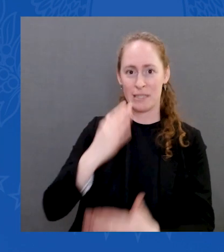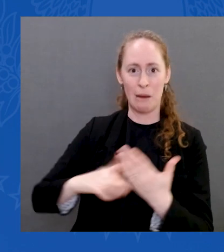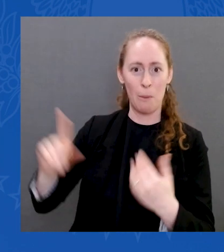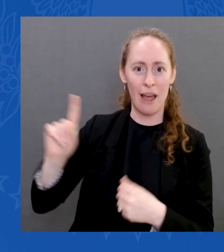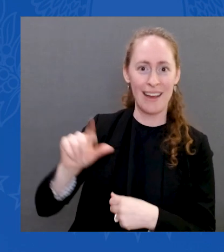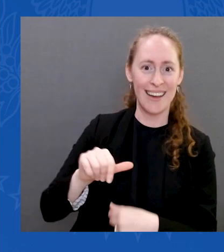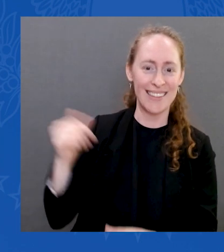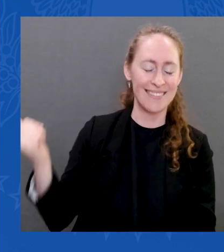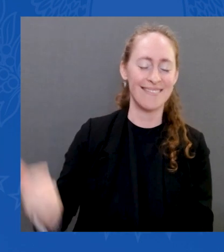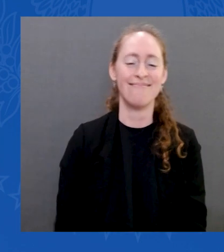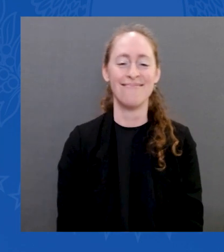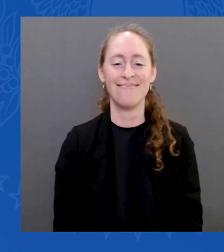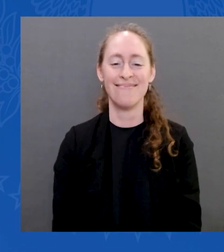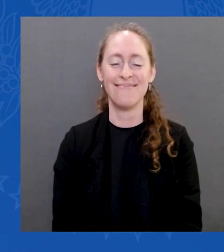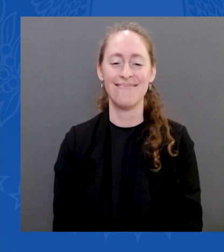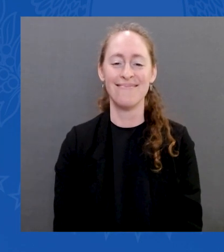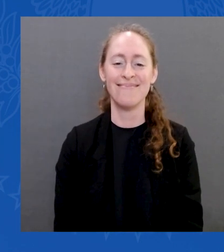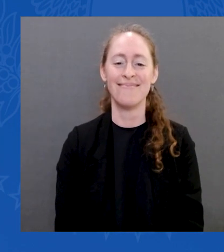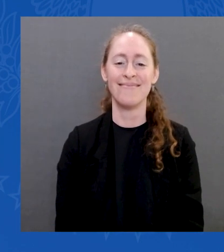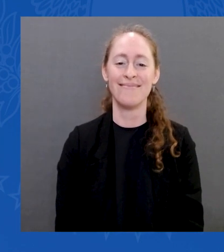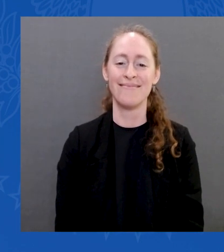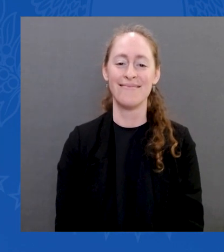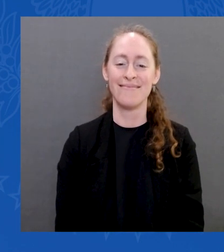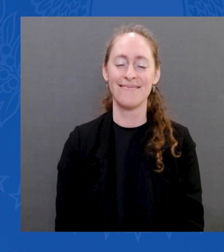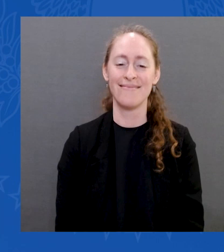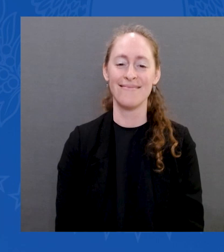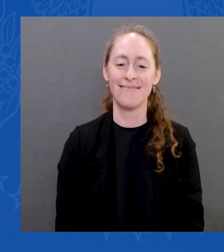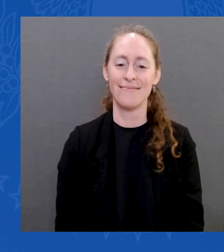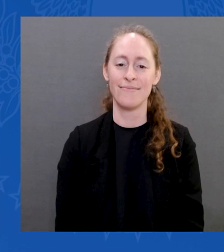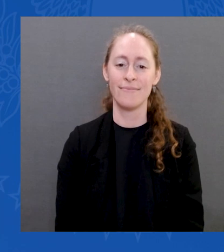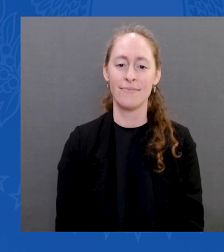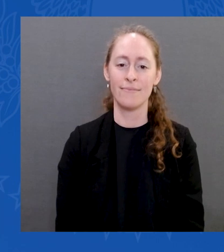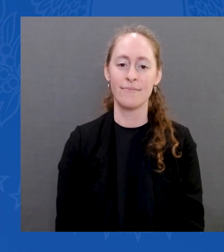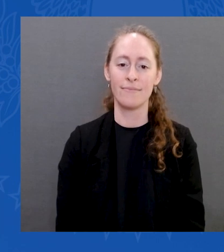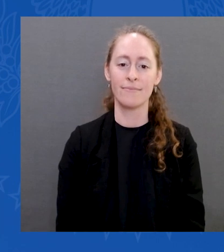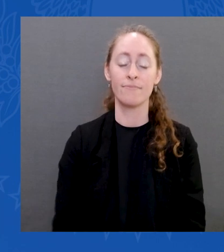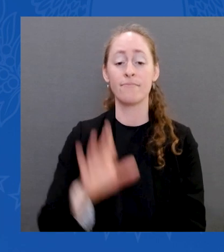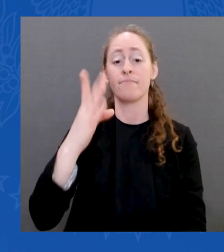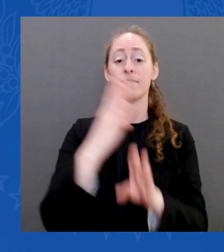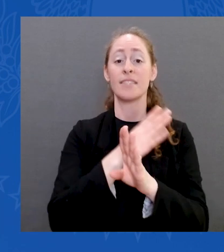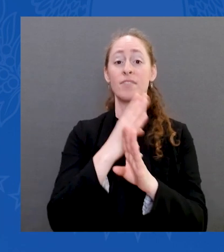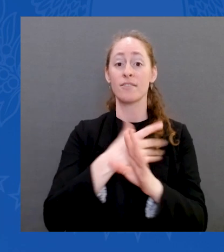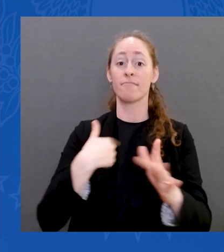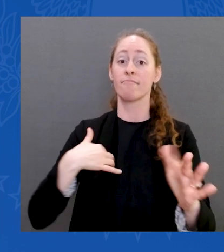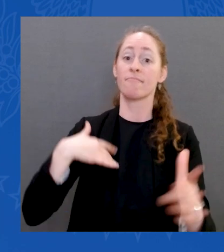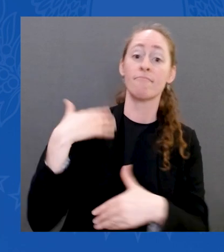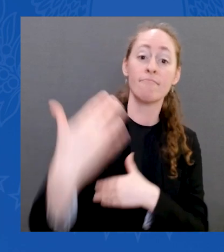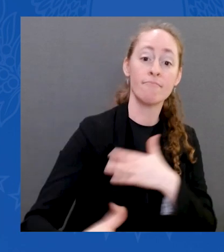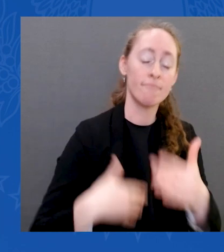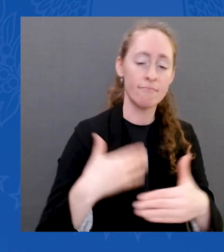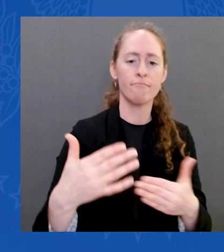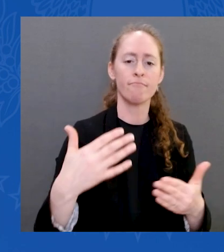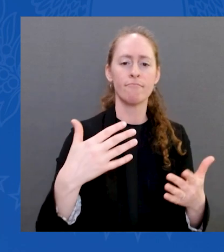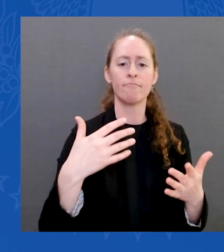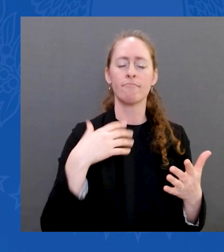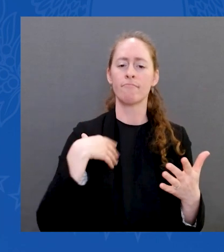one of the things that Jill reminded me of when she spoke -- and I'll bet all of you can give examples as well --